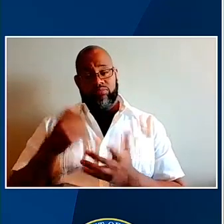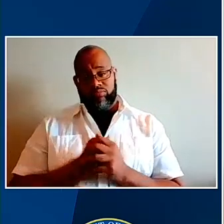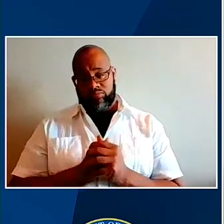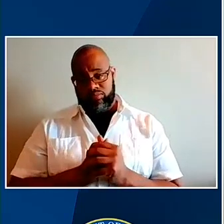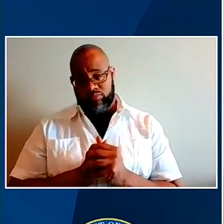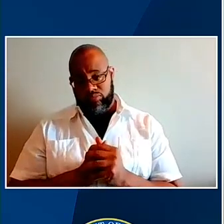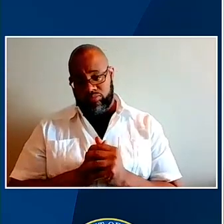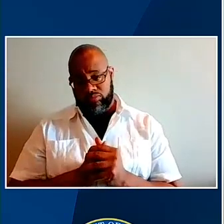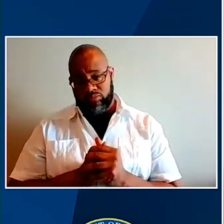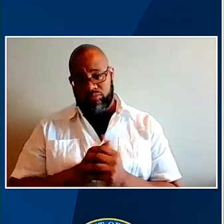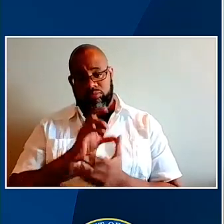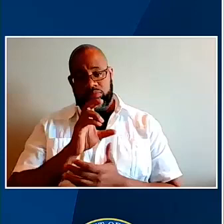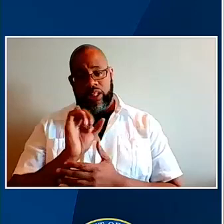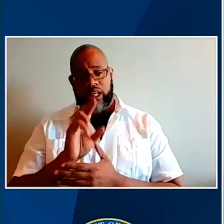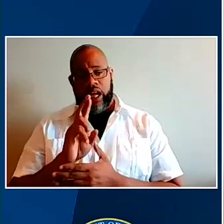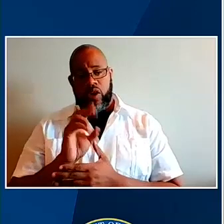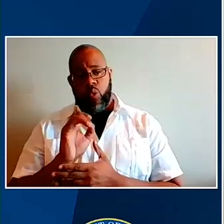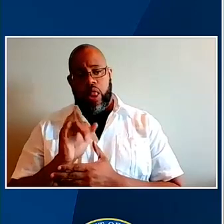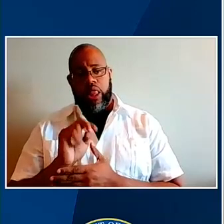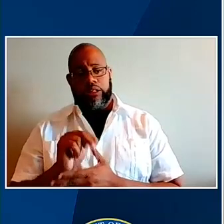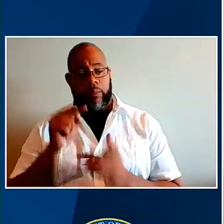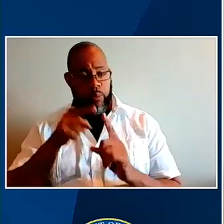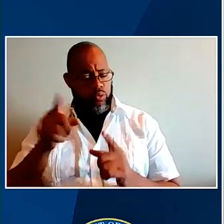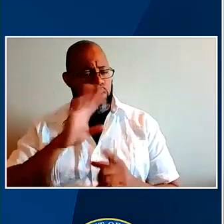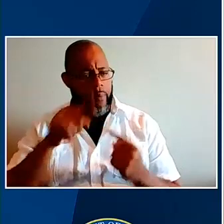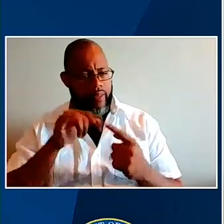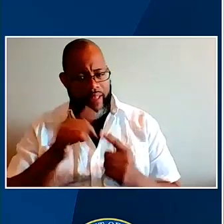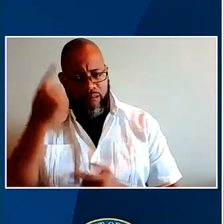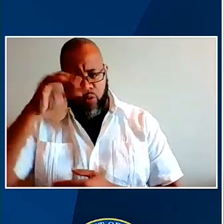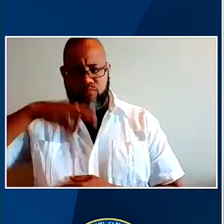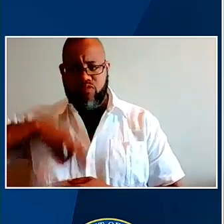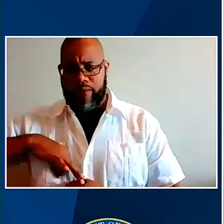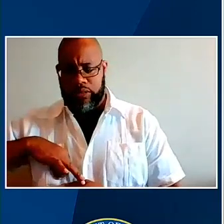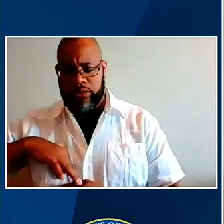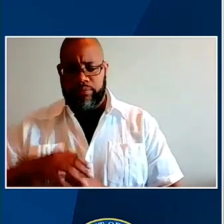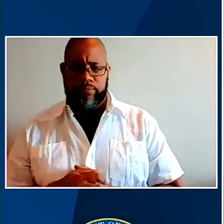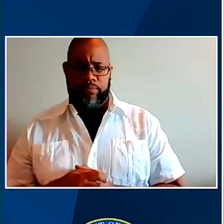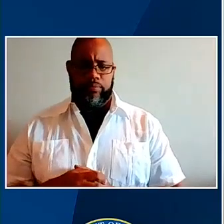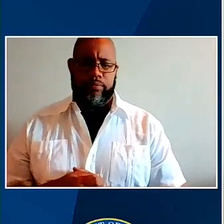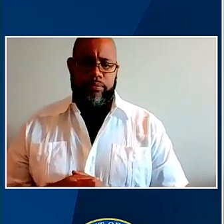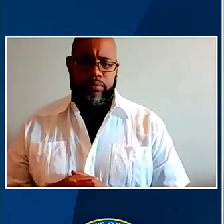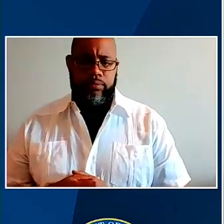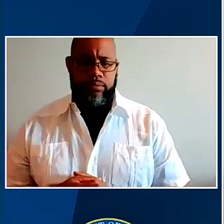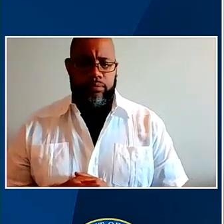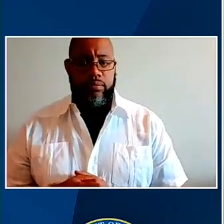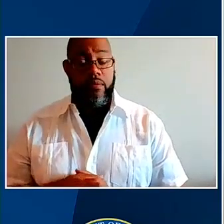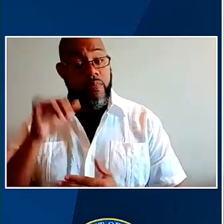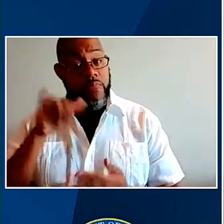Carolyn's point too, you talked about the for-profits. Is that where the problem